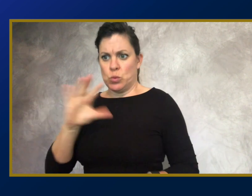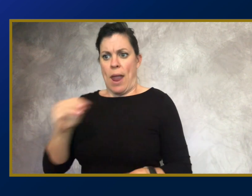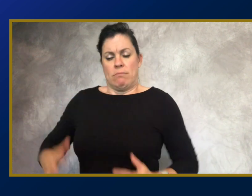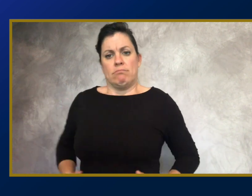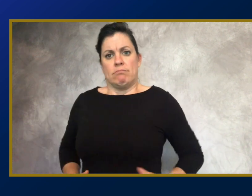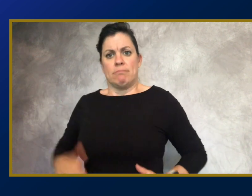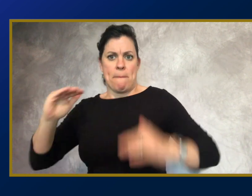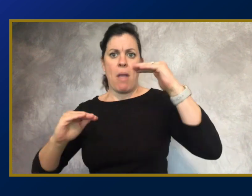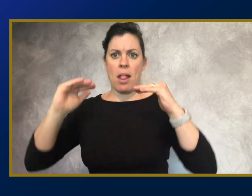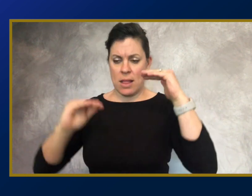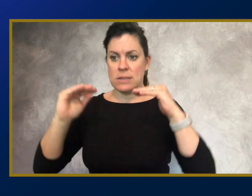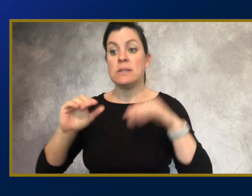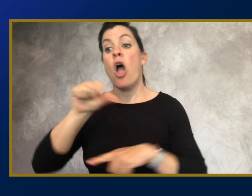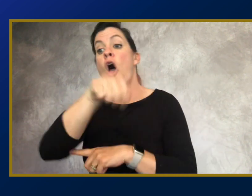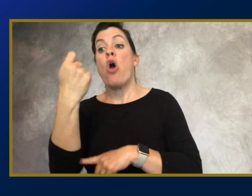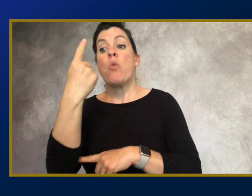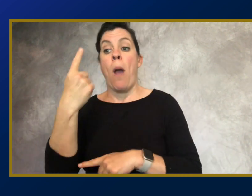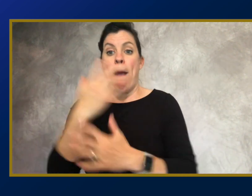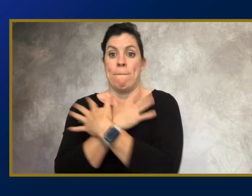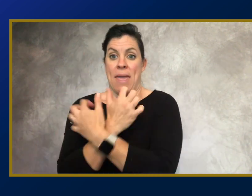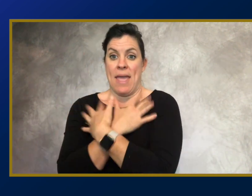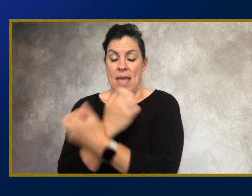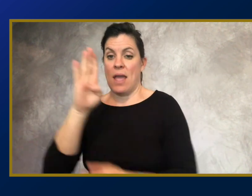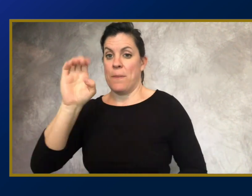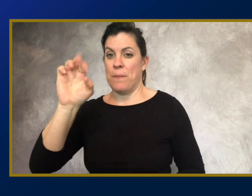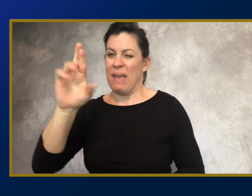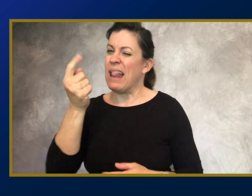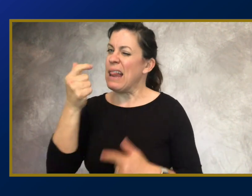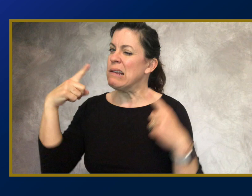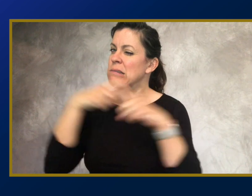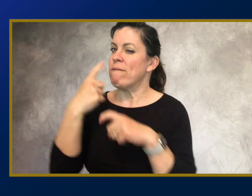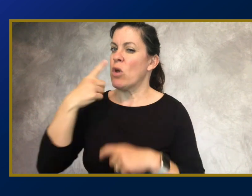more challenging for some of our younger kids but we want to maintain straight arms, straight legs